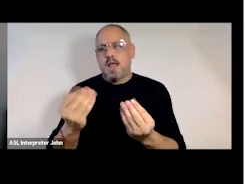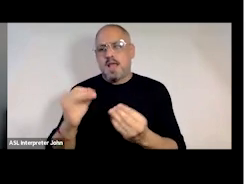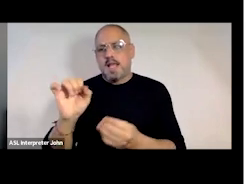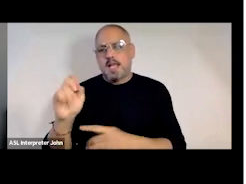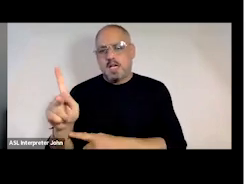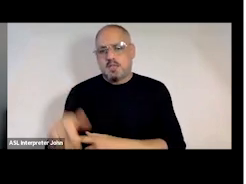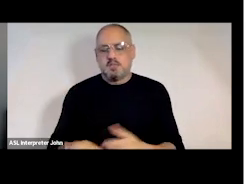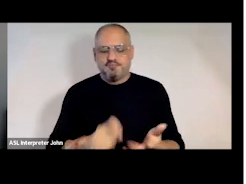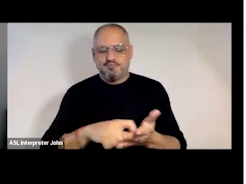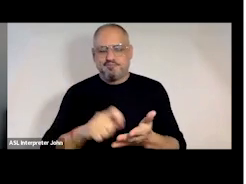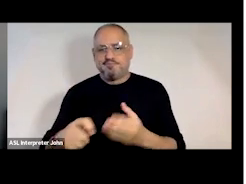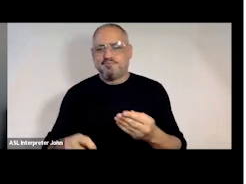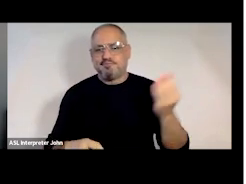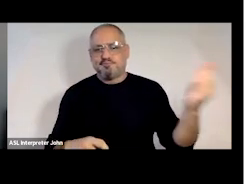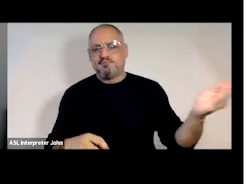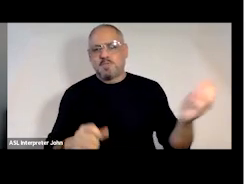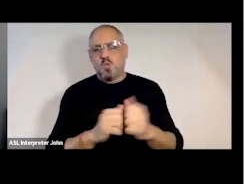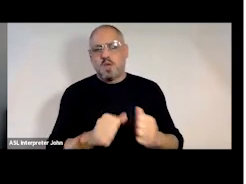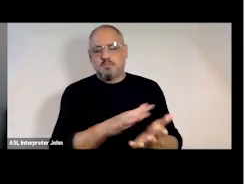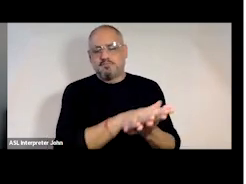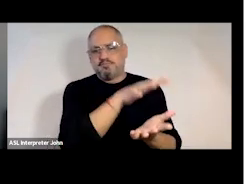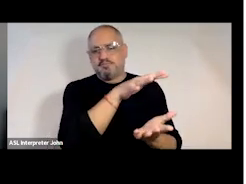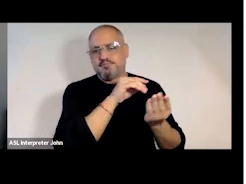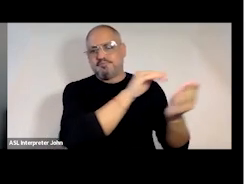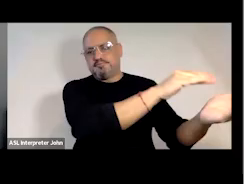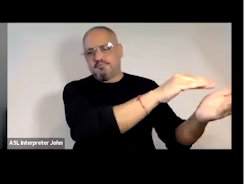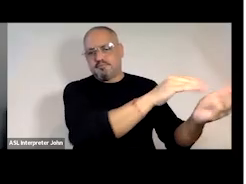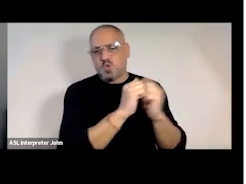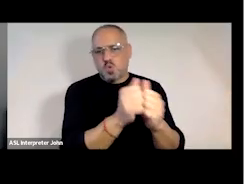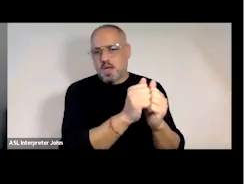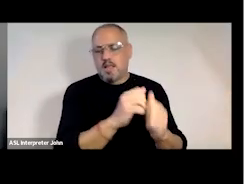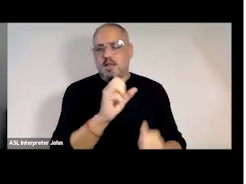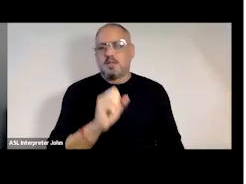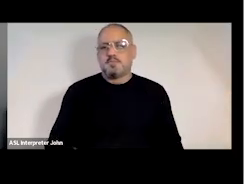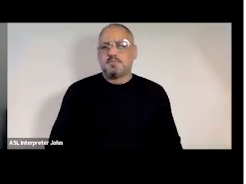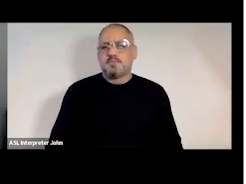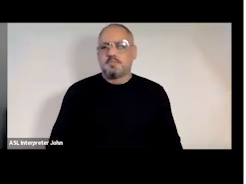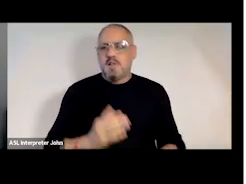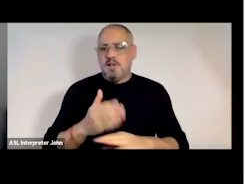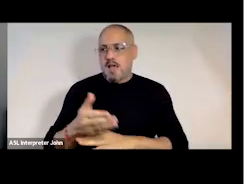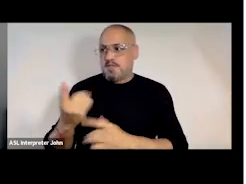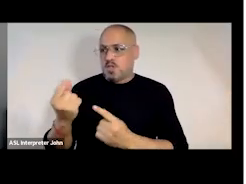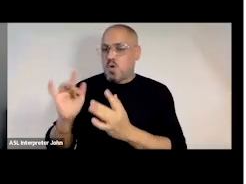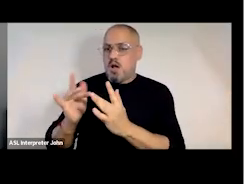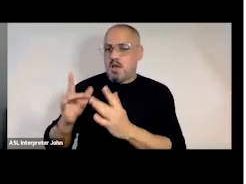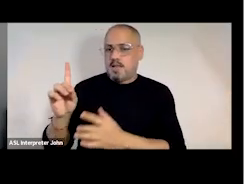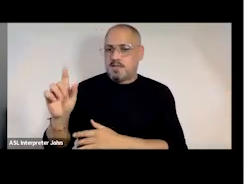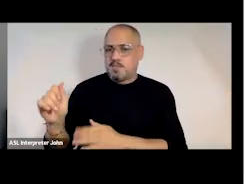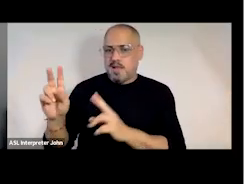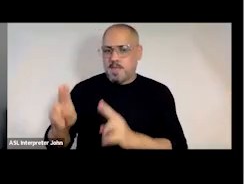and to submit that with the other paper forms that you submit to Social Security. After doing their online disability application.